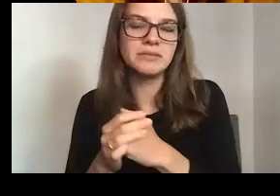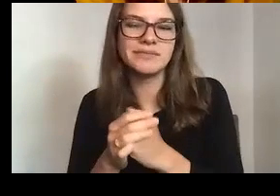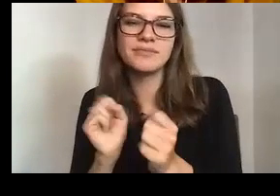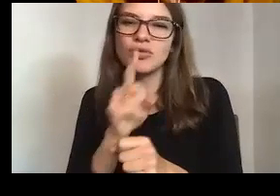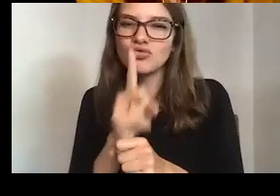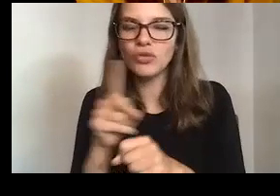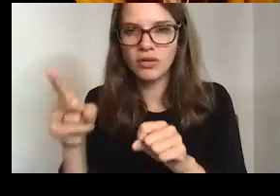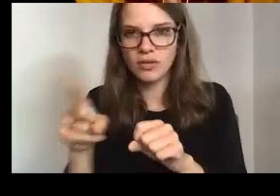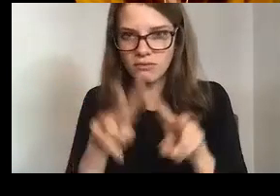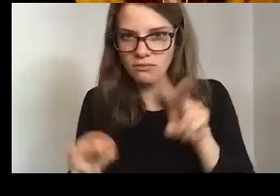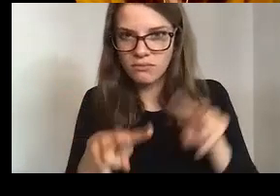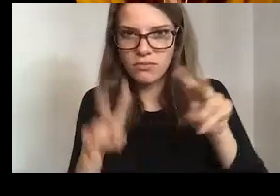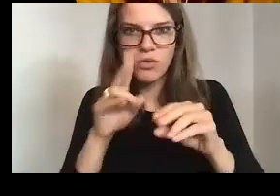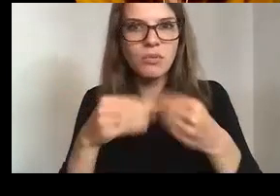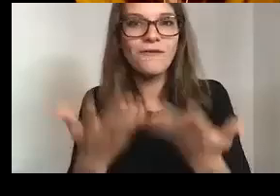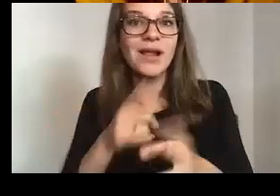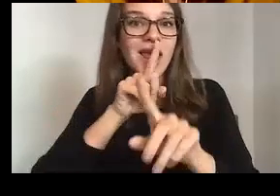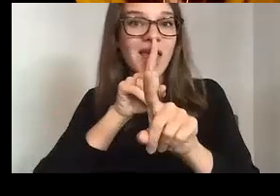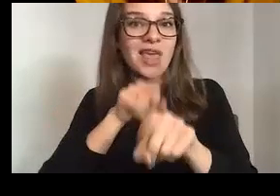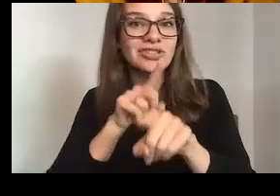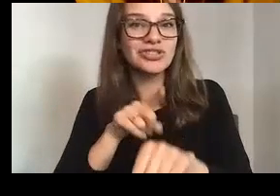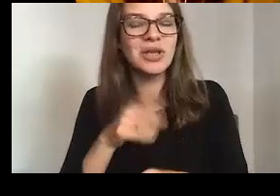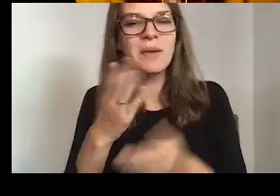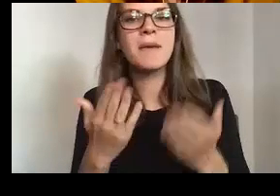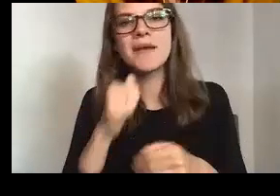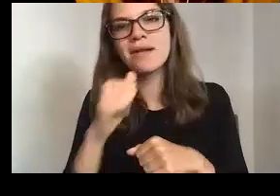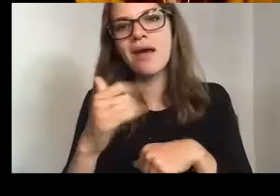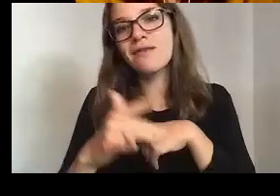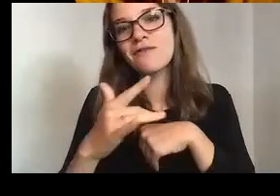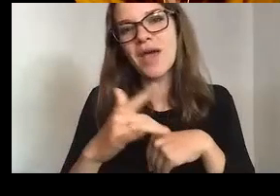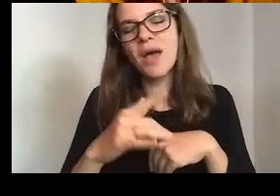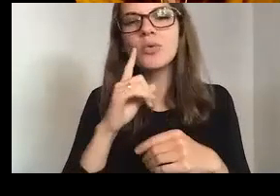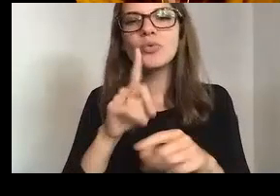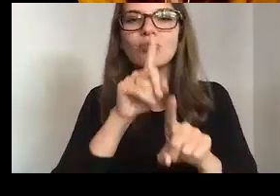are able to provide the answers that just may not be able to be provided adequately over telehealth